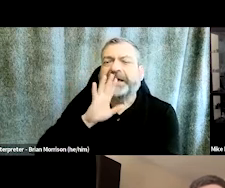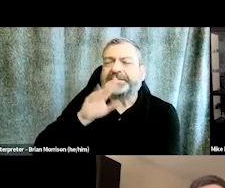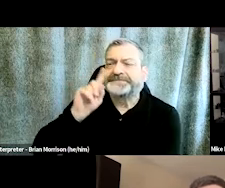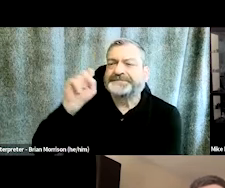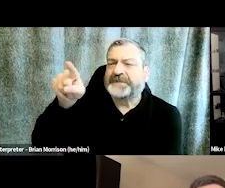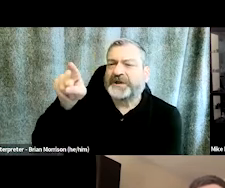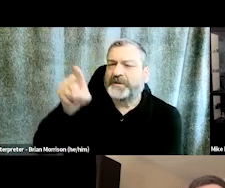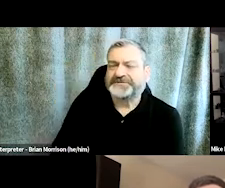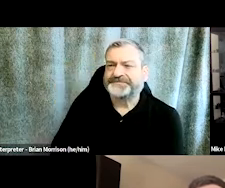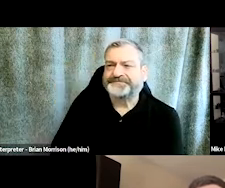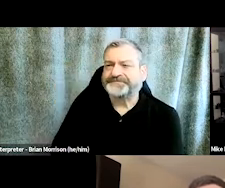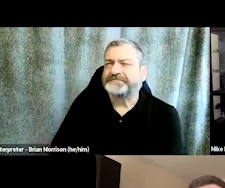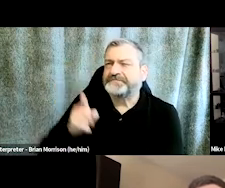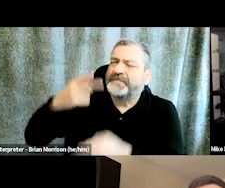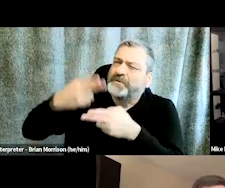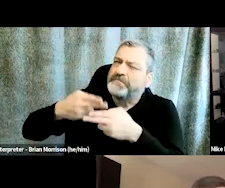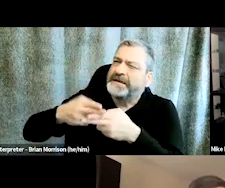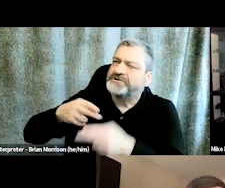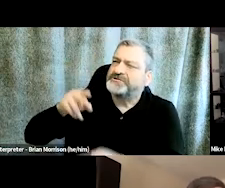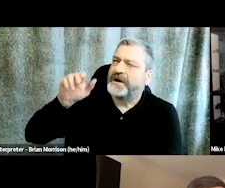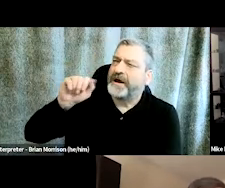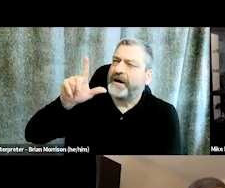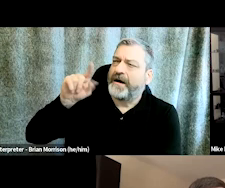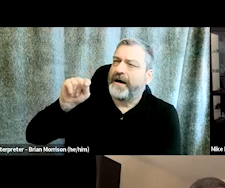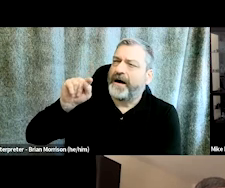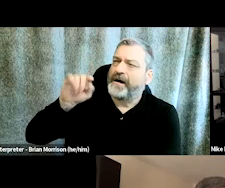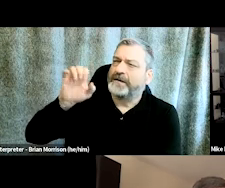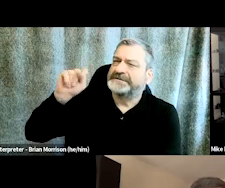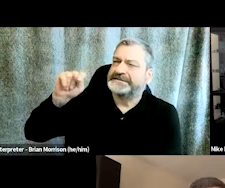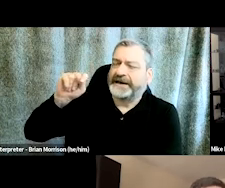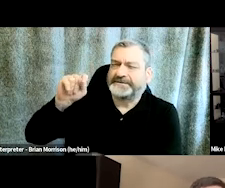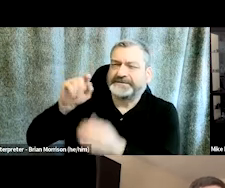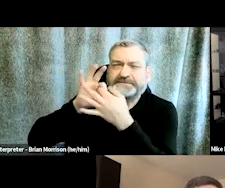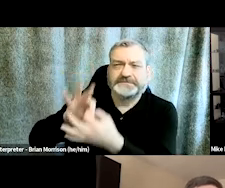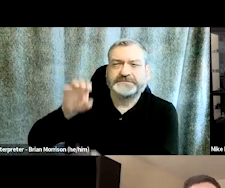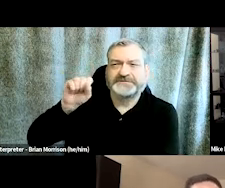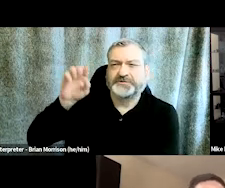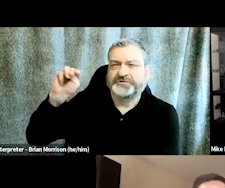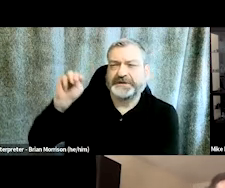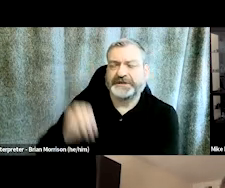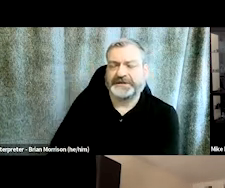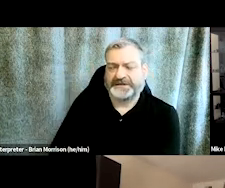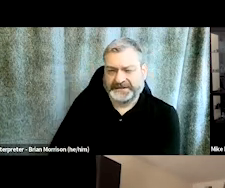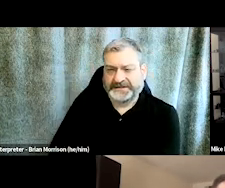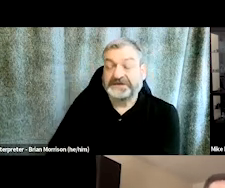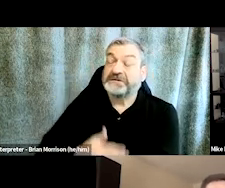So you mentioned alt text and social media, and in my experience, I've actually started to see more and more